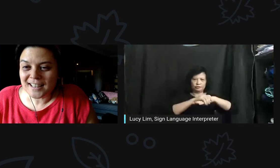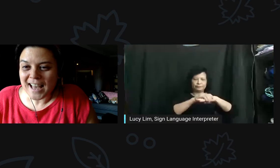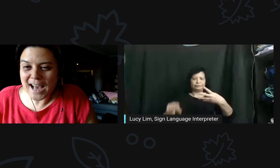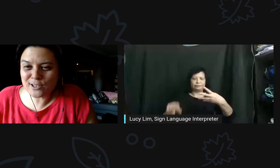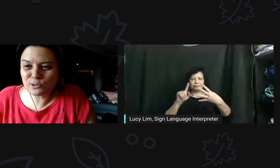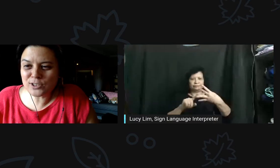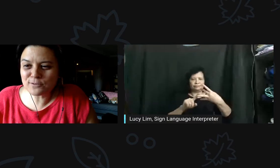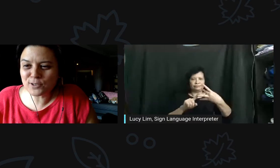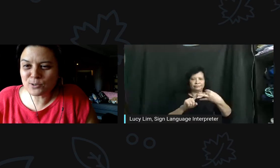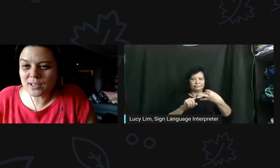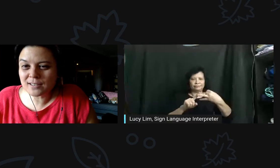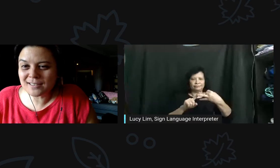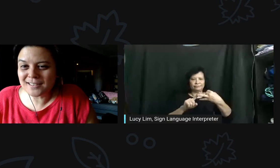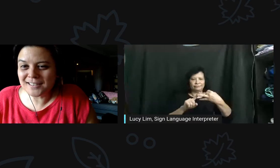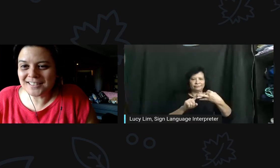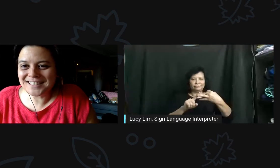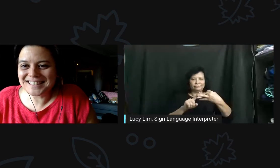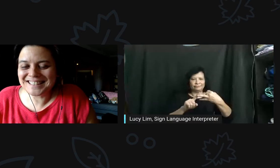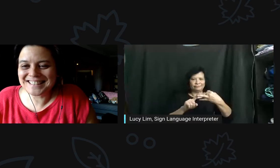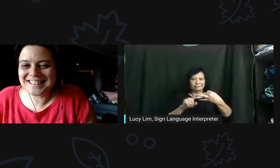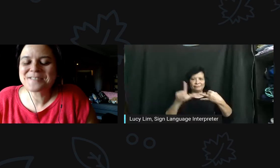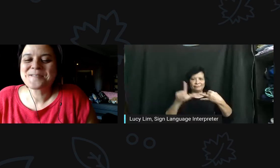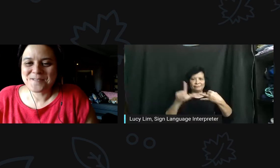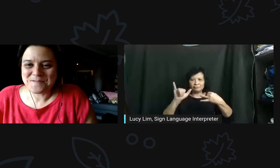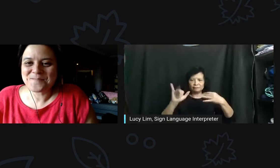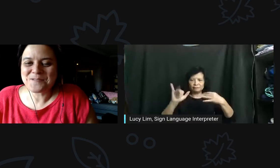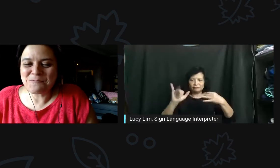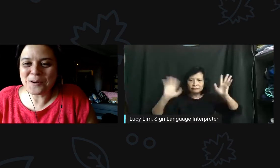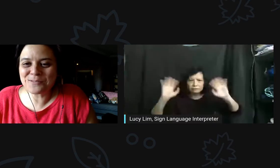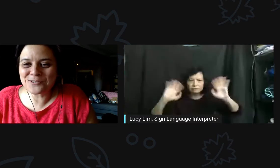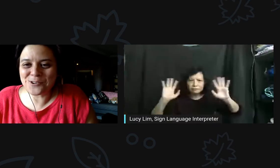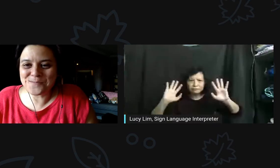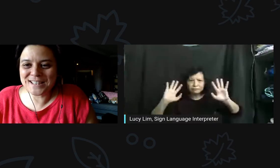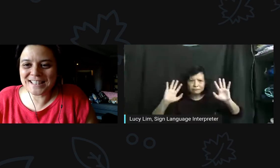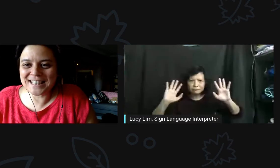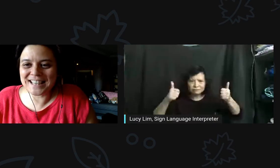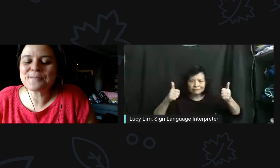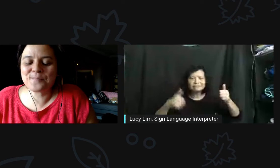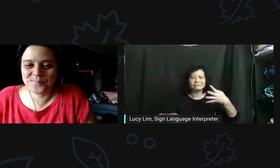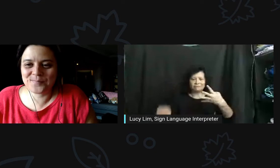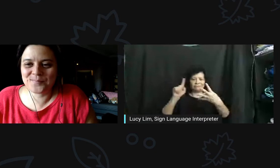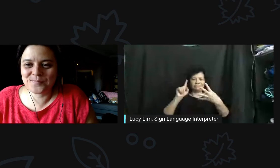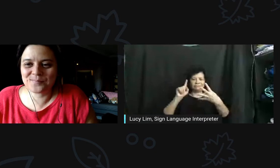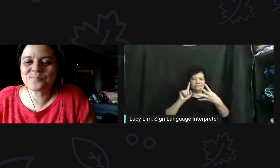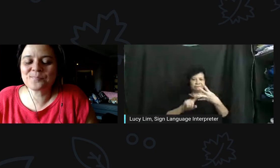Has Lucy frozen? One performance,